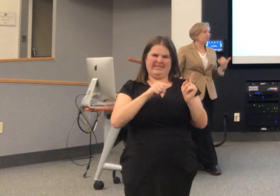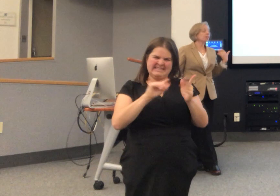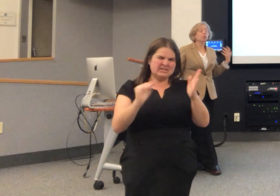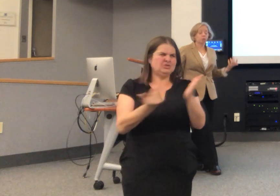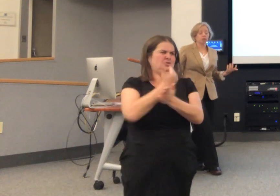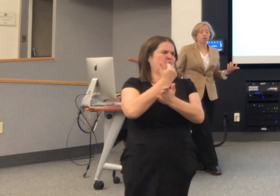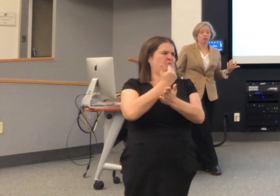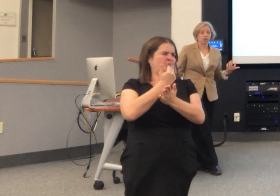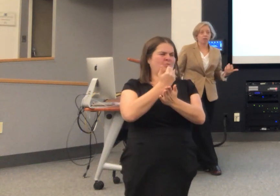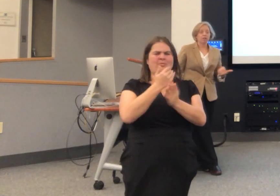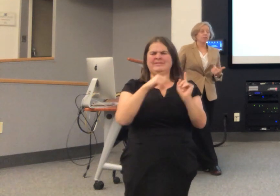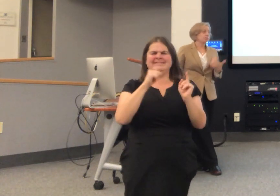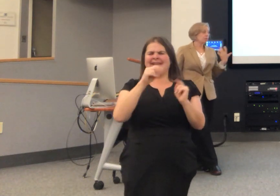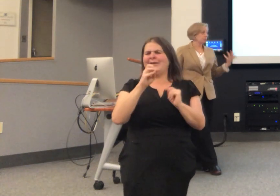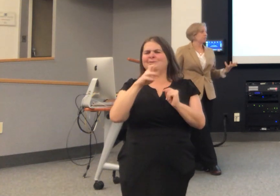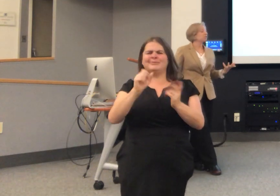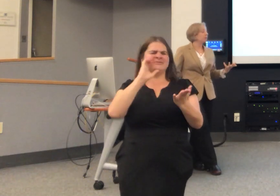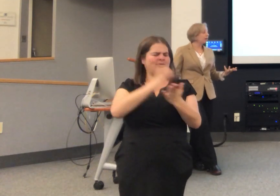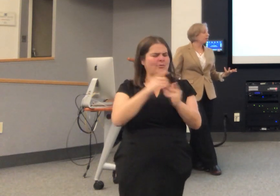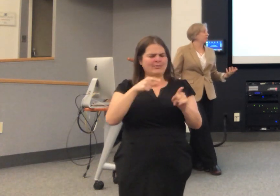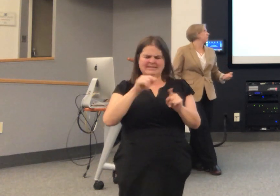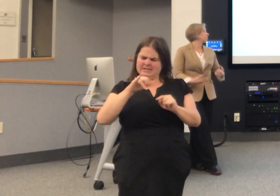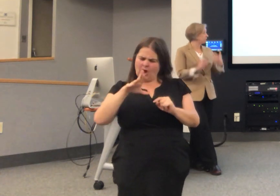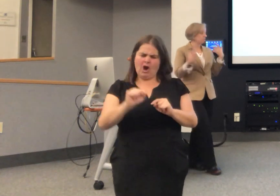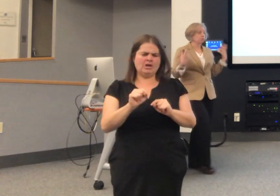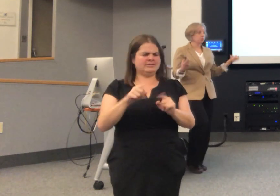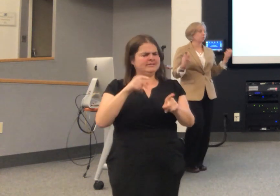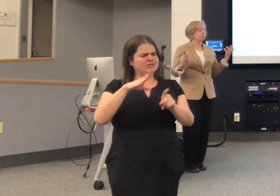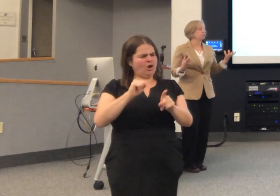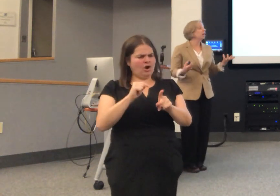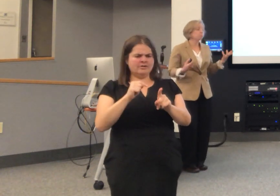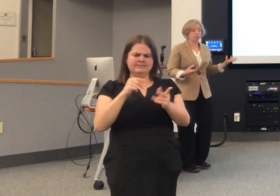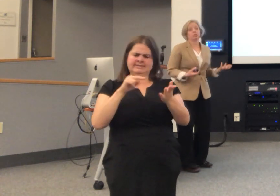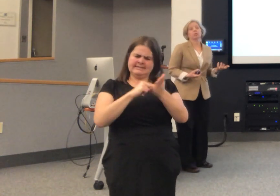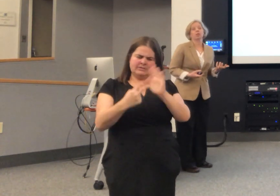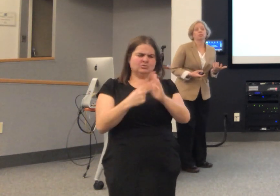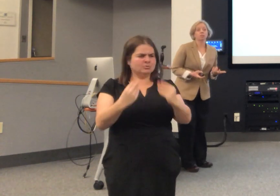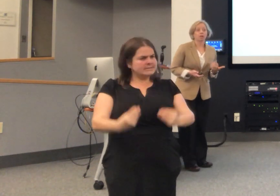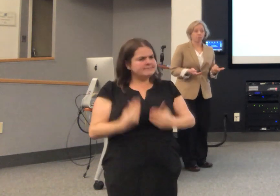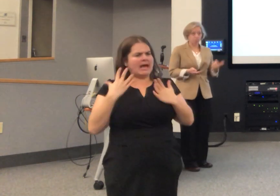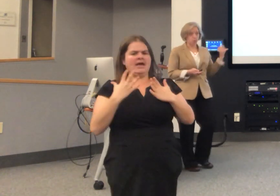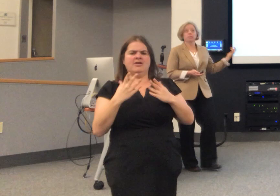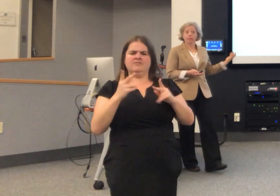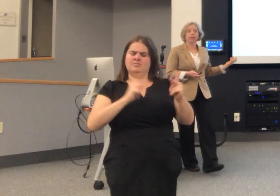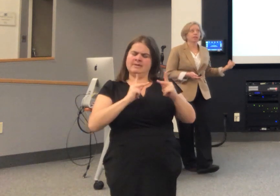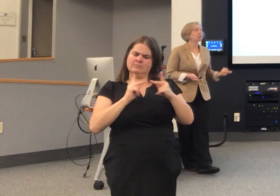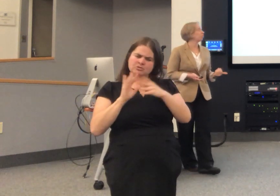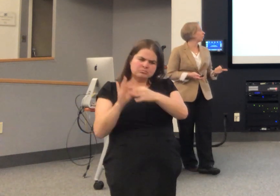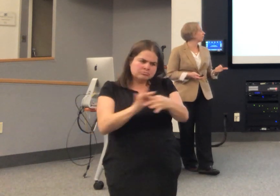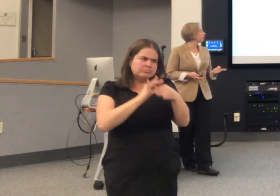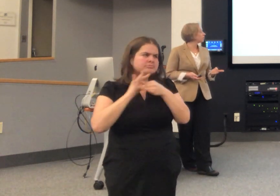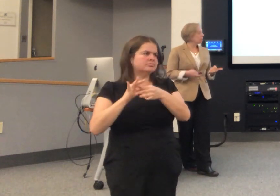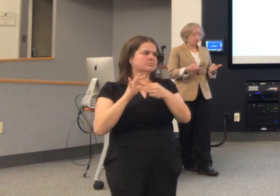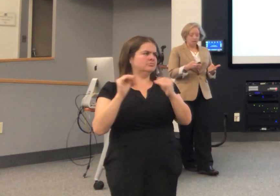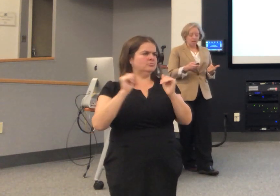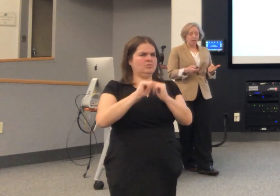this is now a work of art that is meant to inspire, that was meant to unite people around what was then candidate Obama.